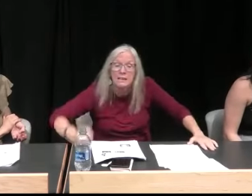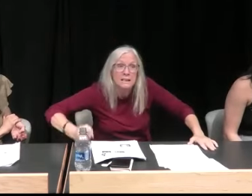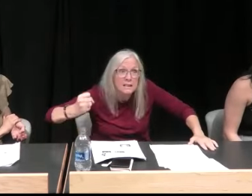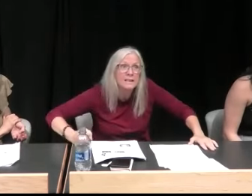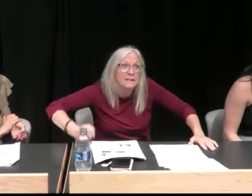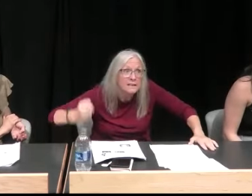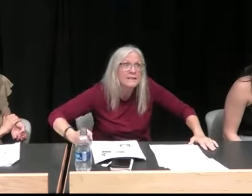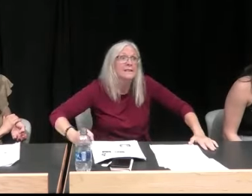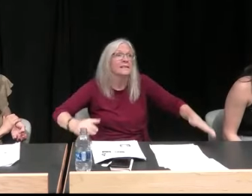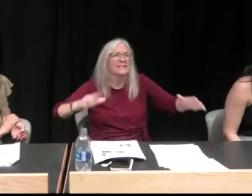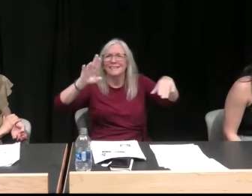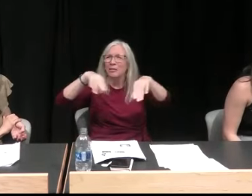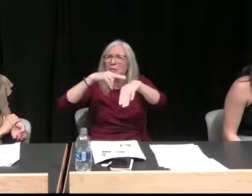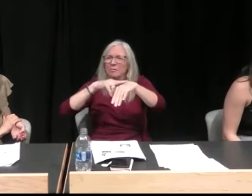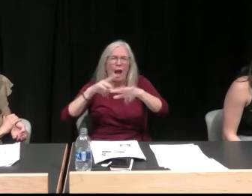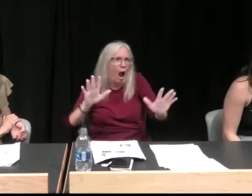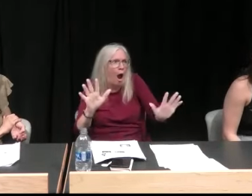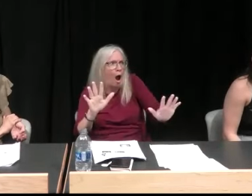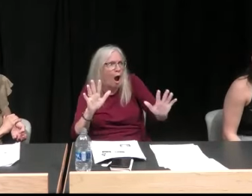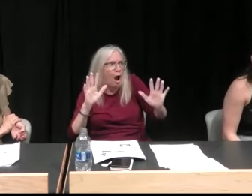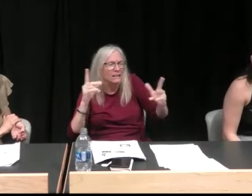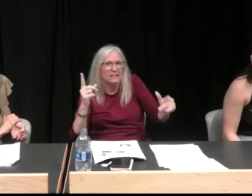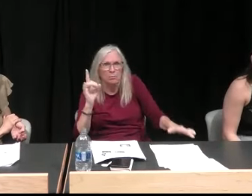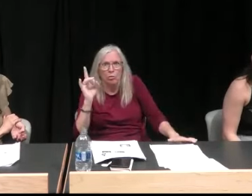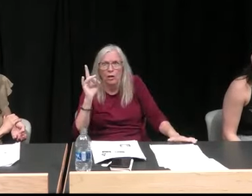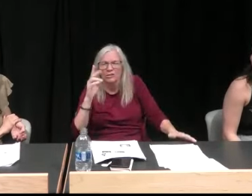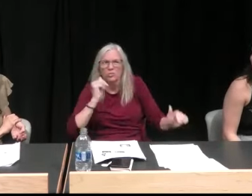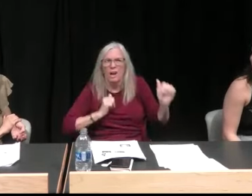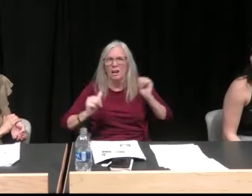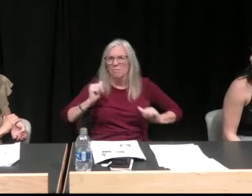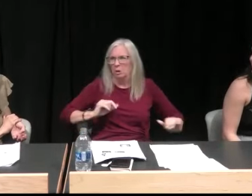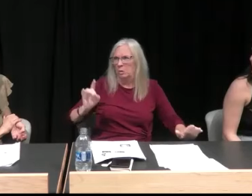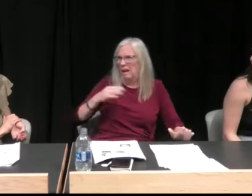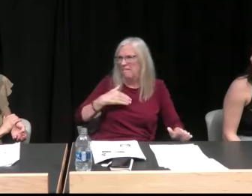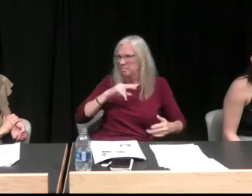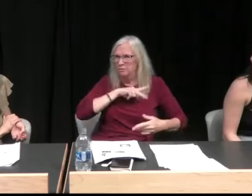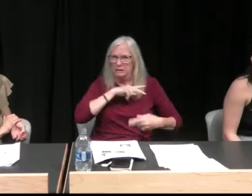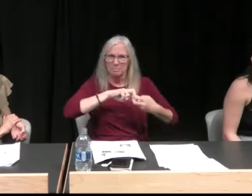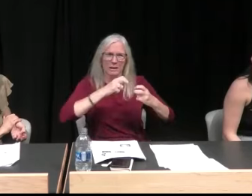guys can see later but banging on tables to get attention you know that might be so disruptive